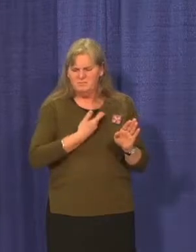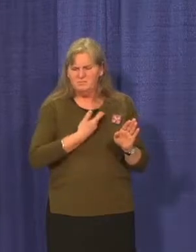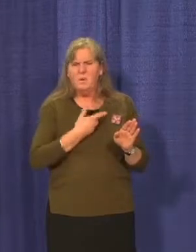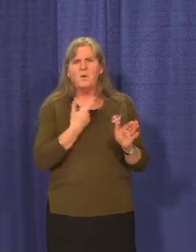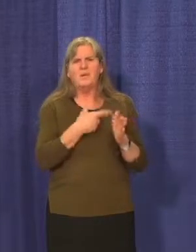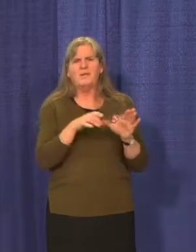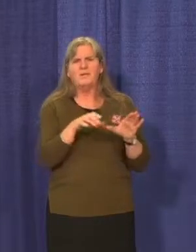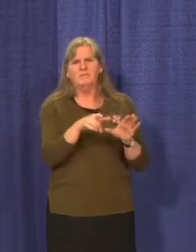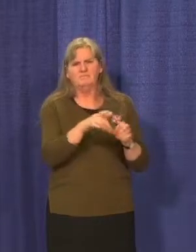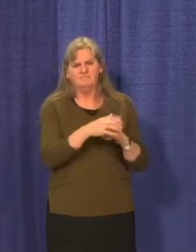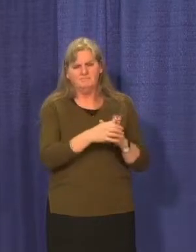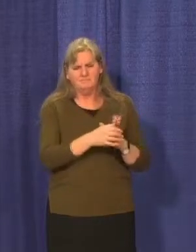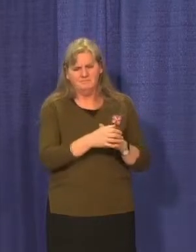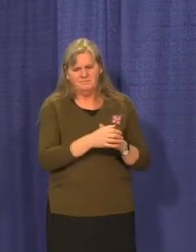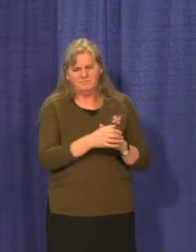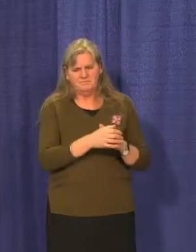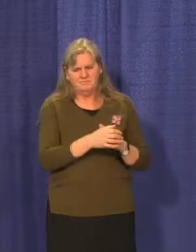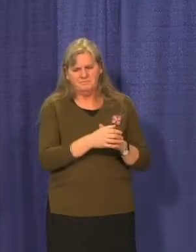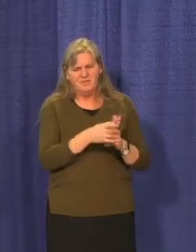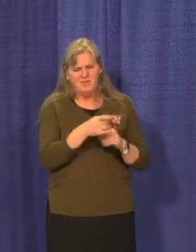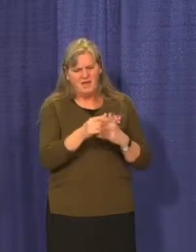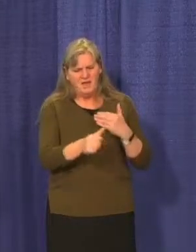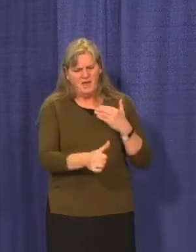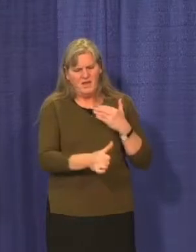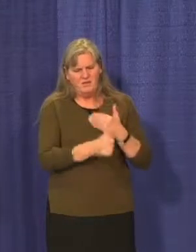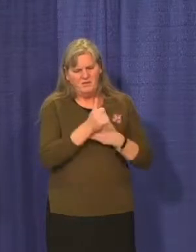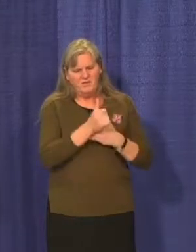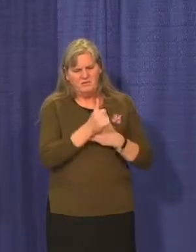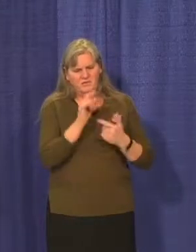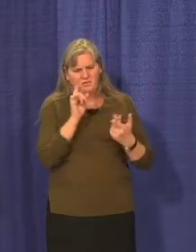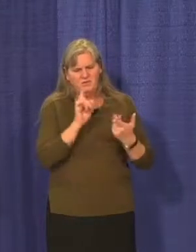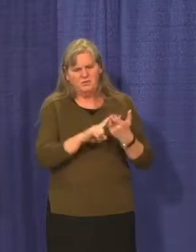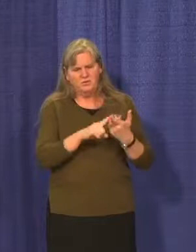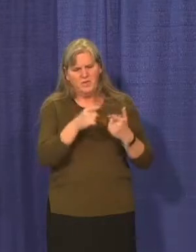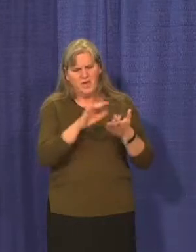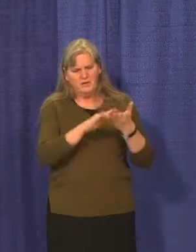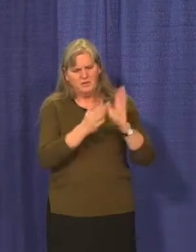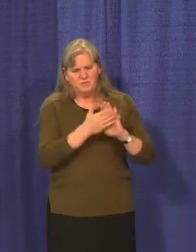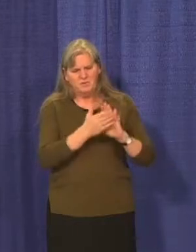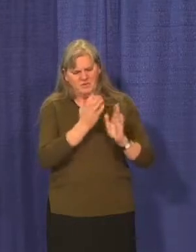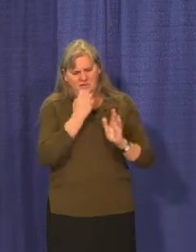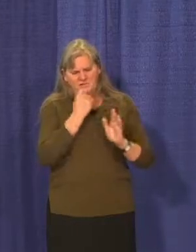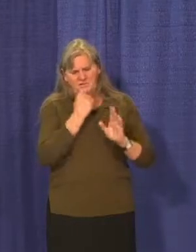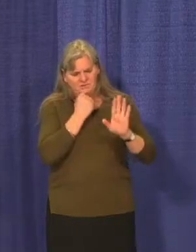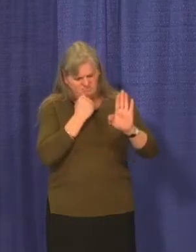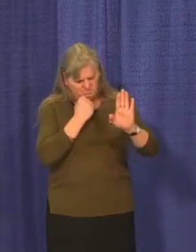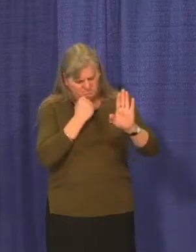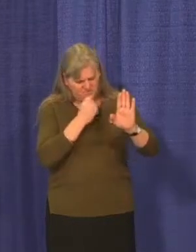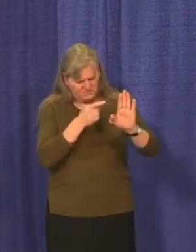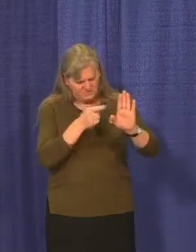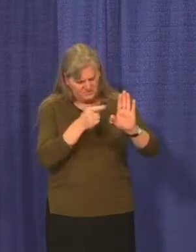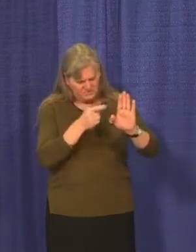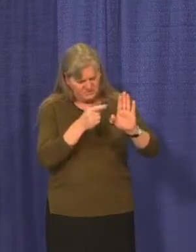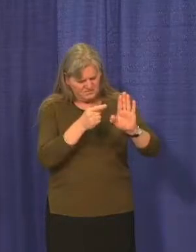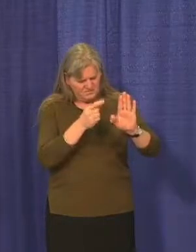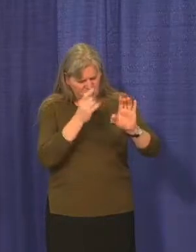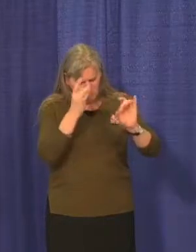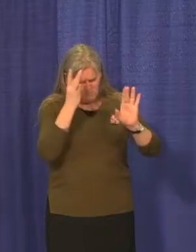upset that what they did. They put our community at risk. It was shellfish -- it was selfish what they did,